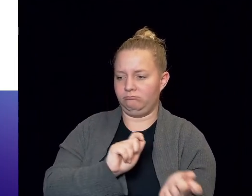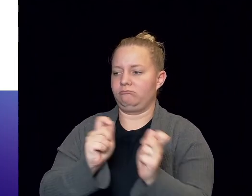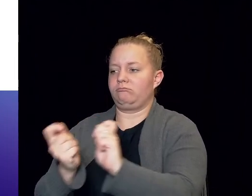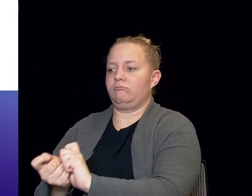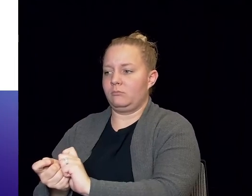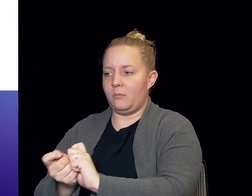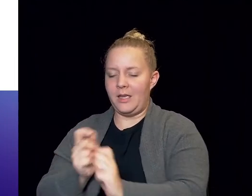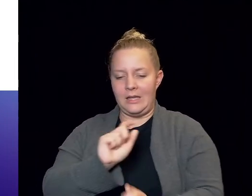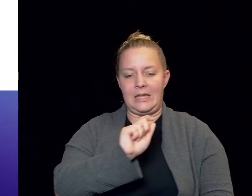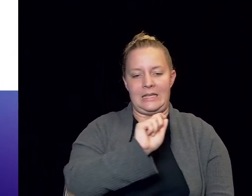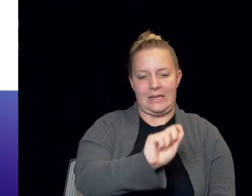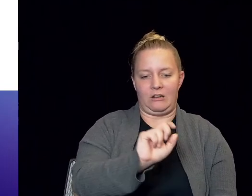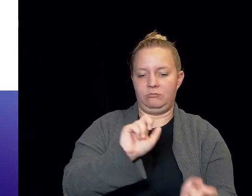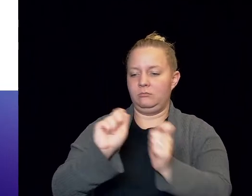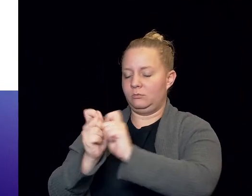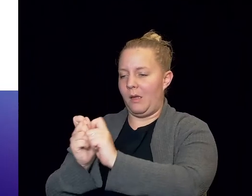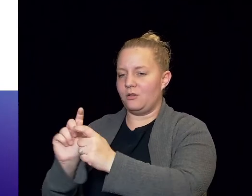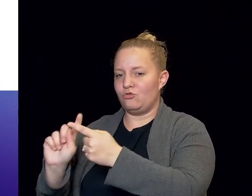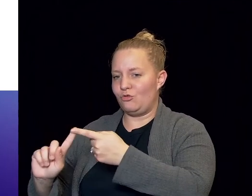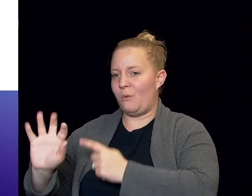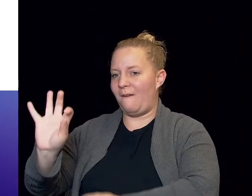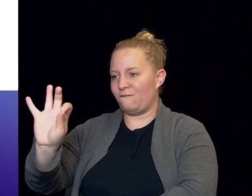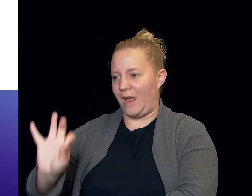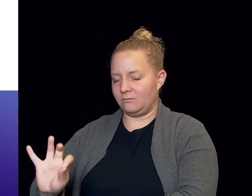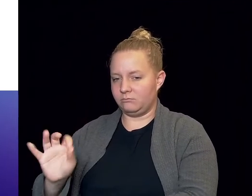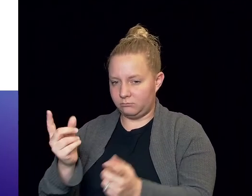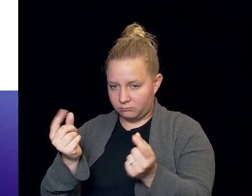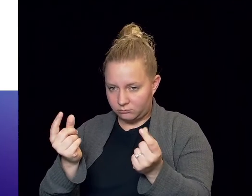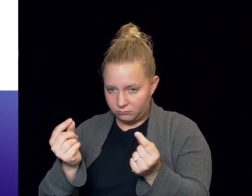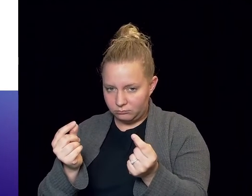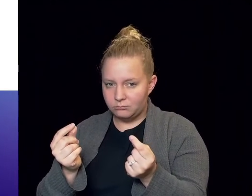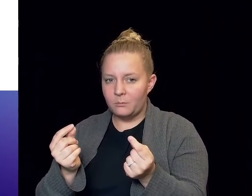decimals into fractions and how we do that is we just write it how we read it.